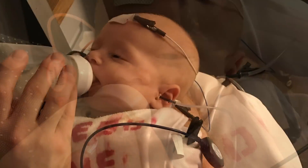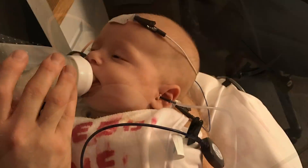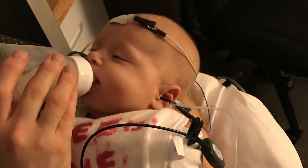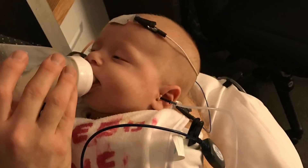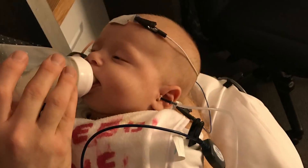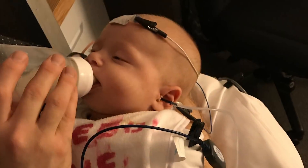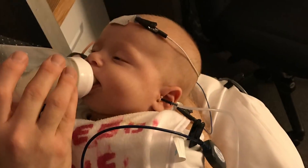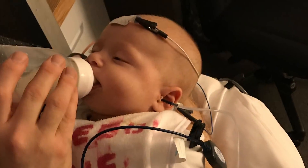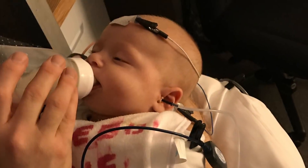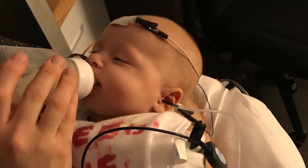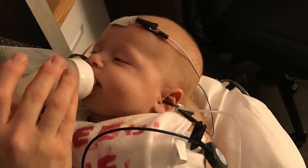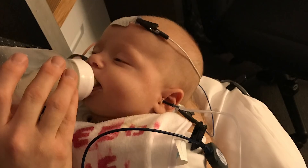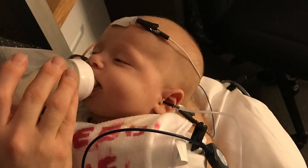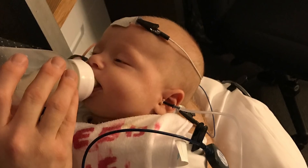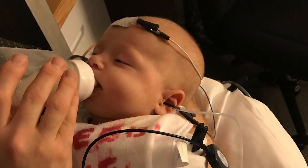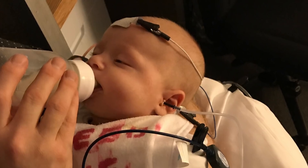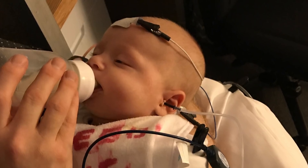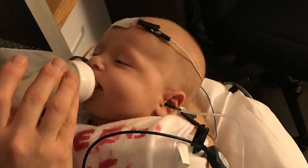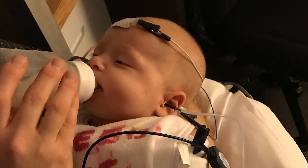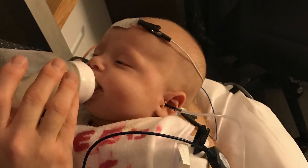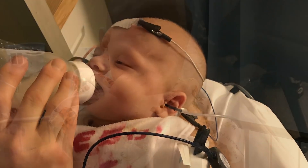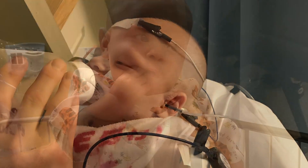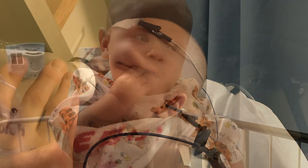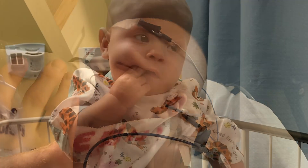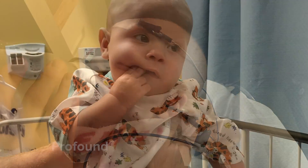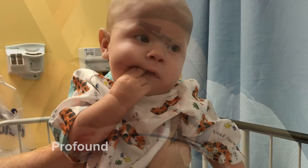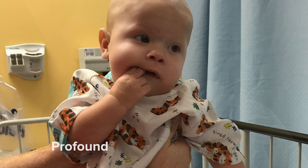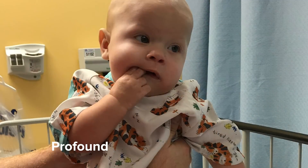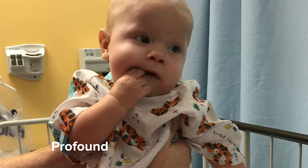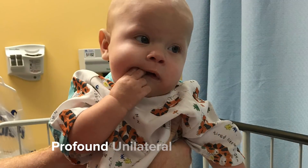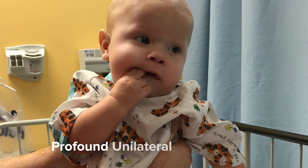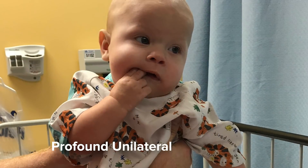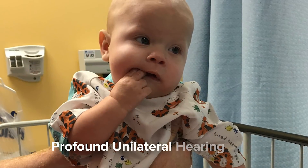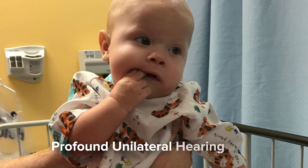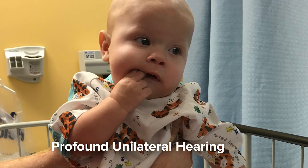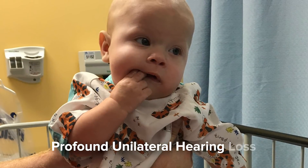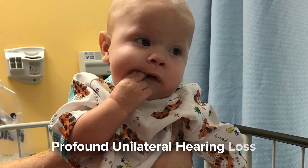At six weeks old, we were given the diagnosis that he has profound unilateral hearing loss